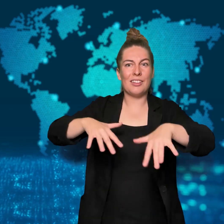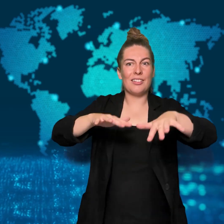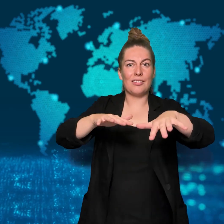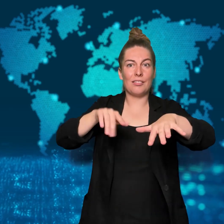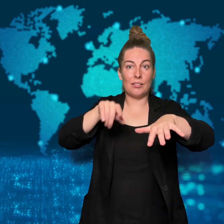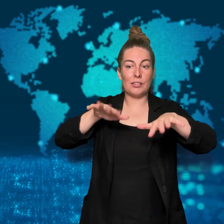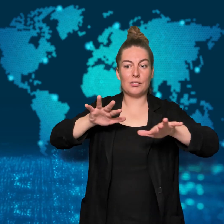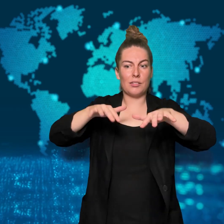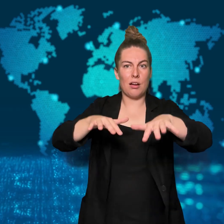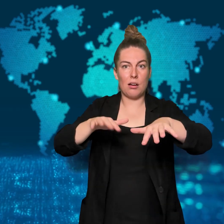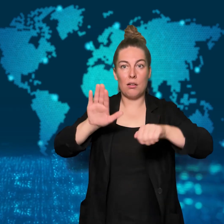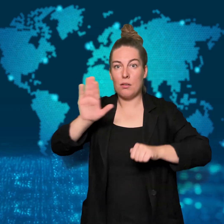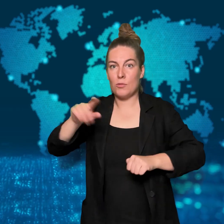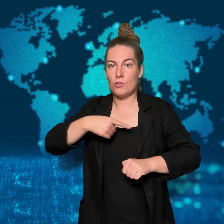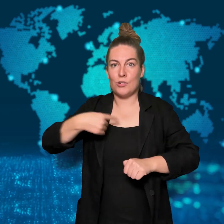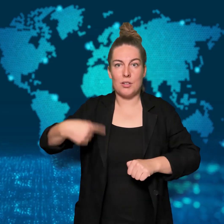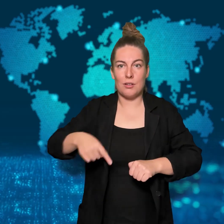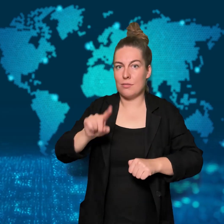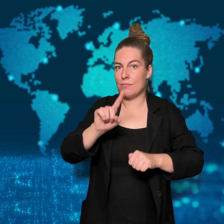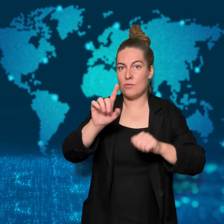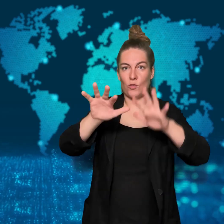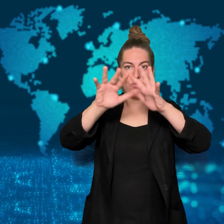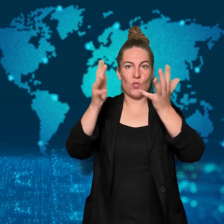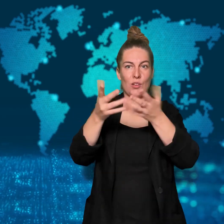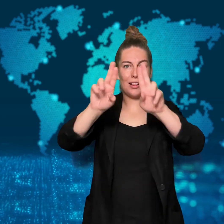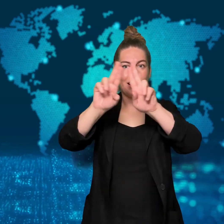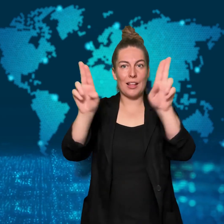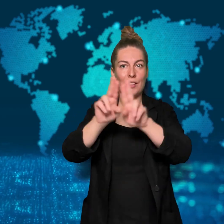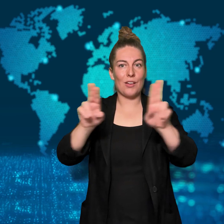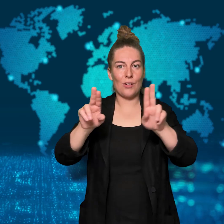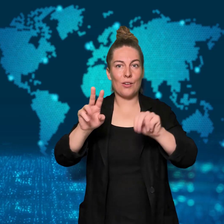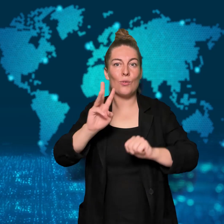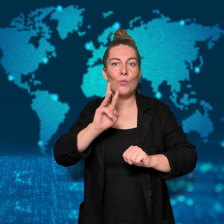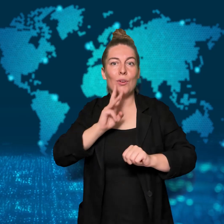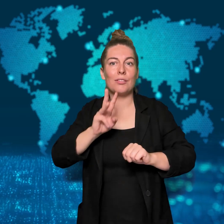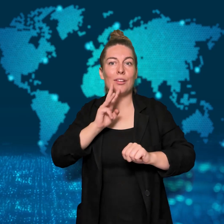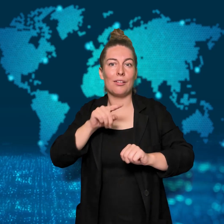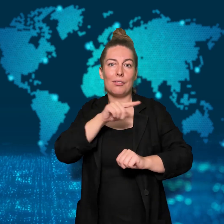This caused turbulence for the copter as he flew.